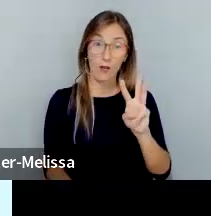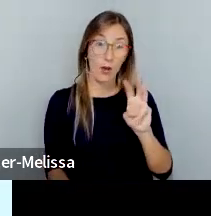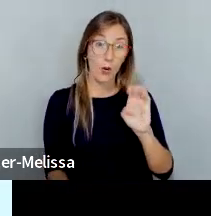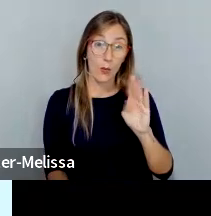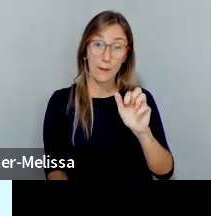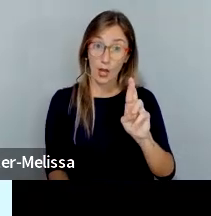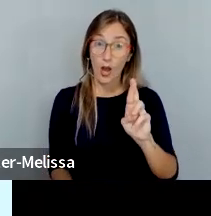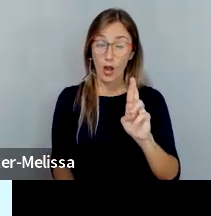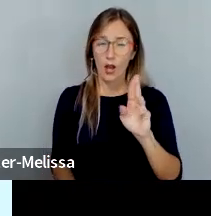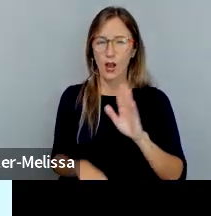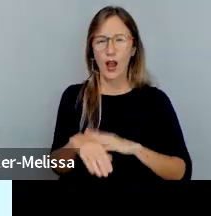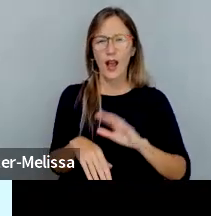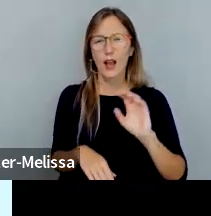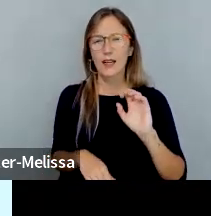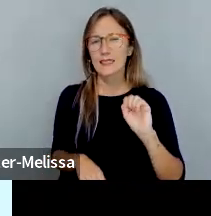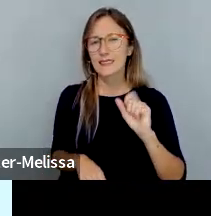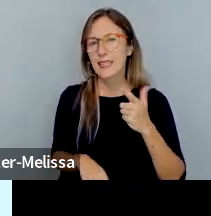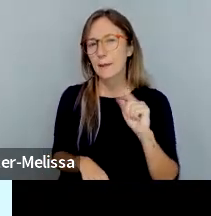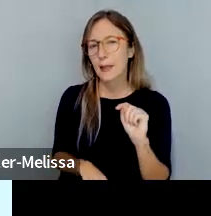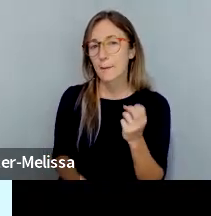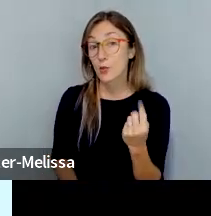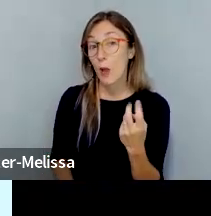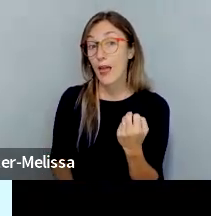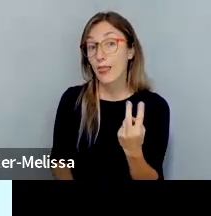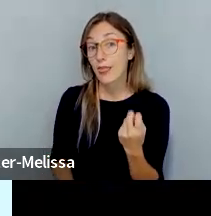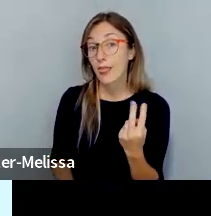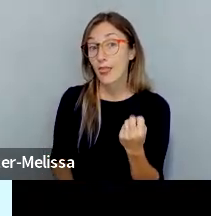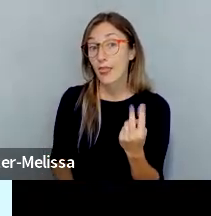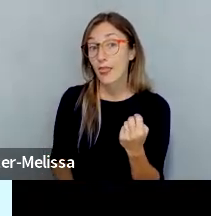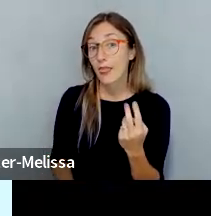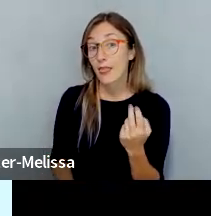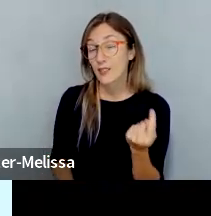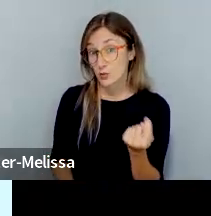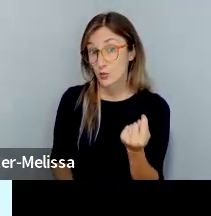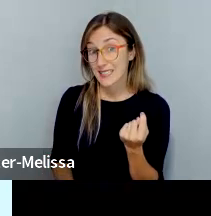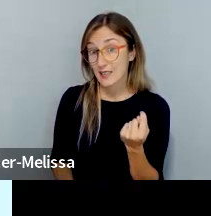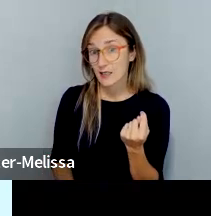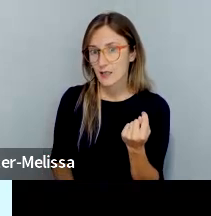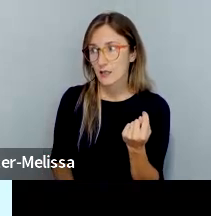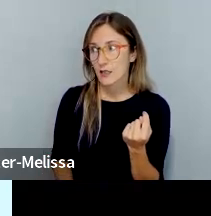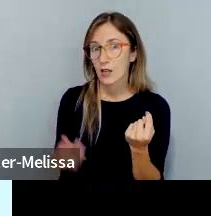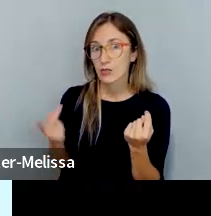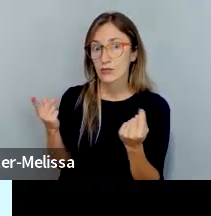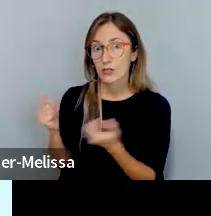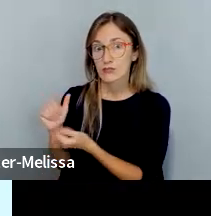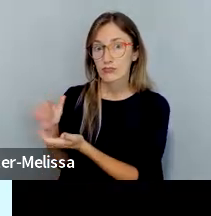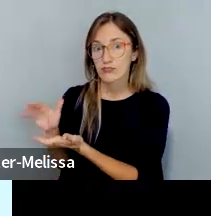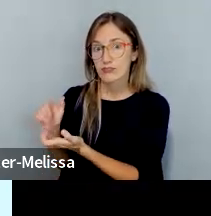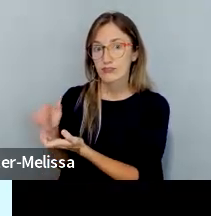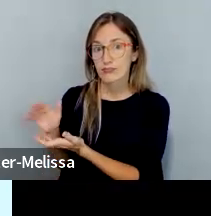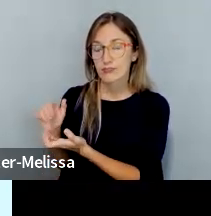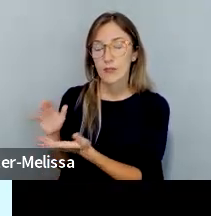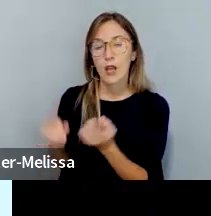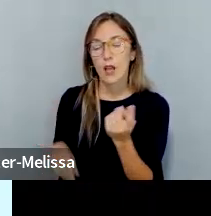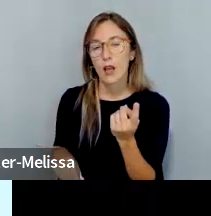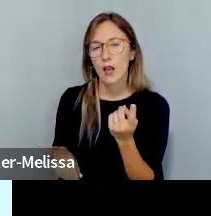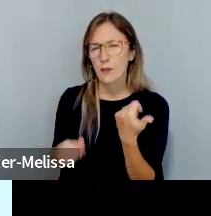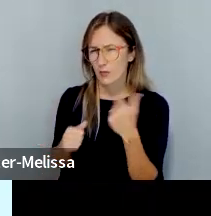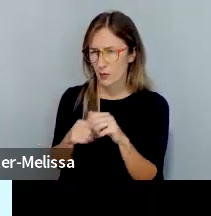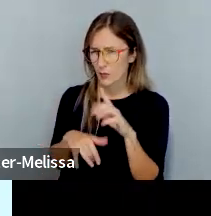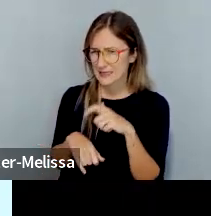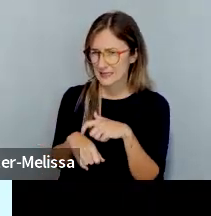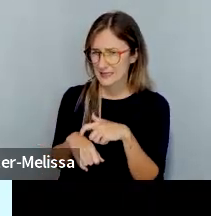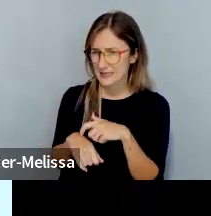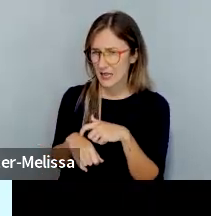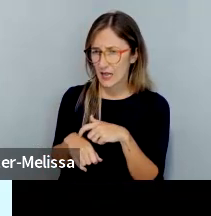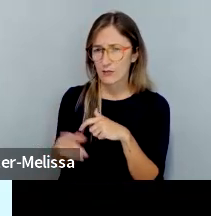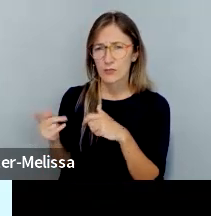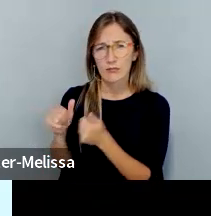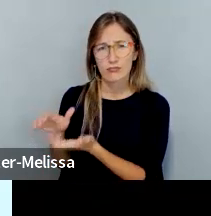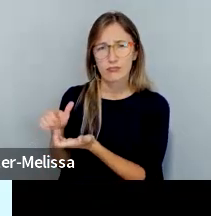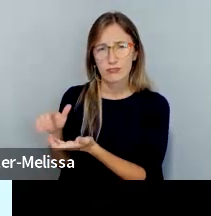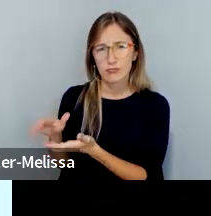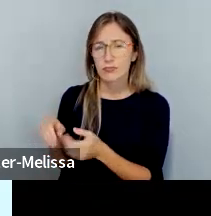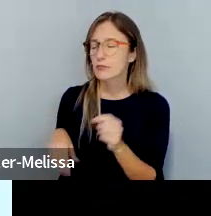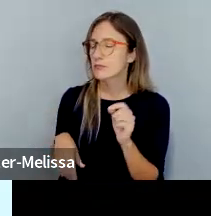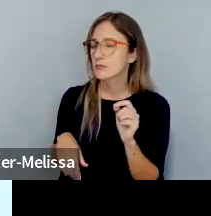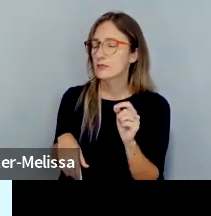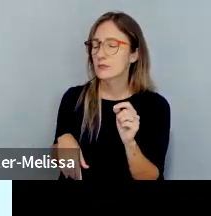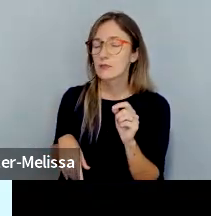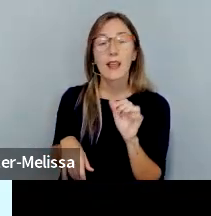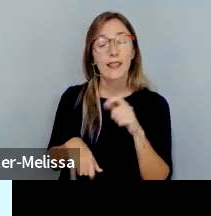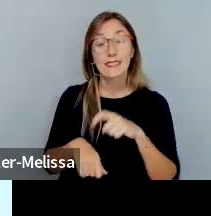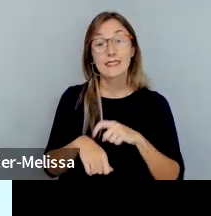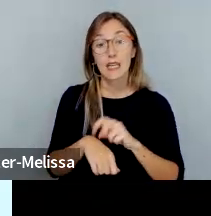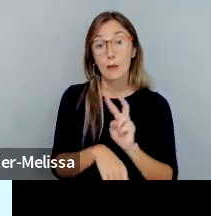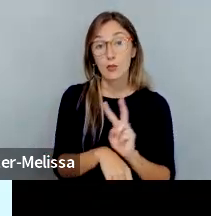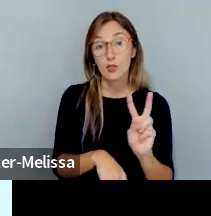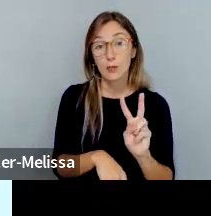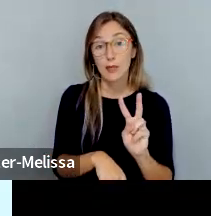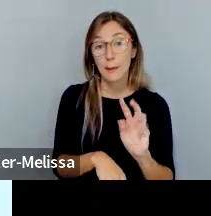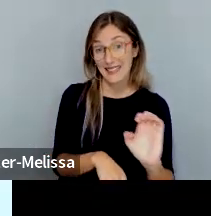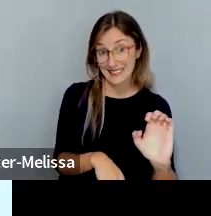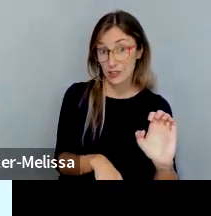I'm going to step in one more time. April is offering a